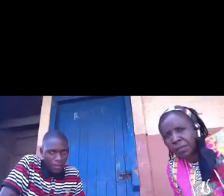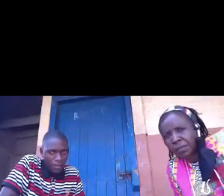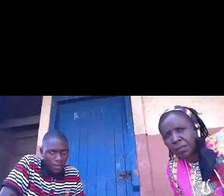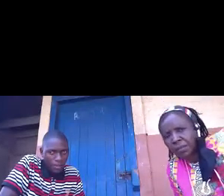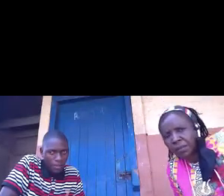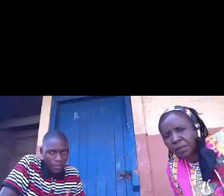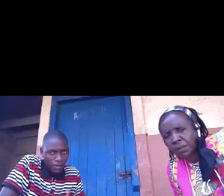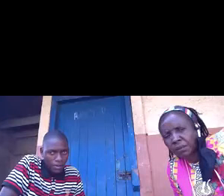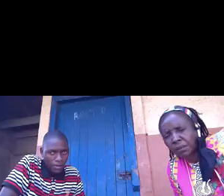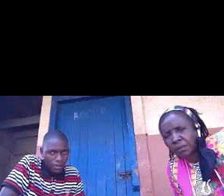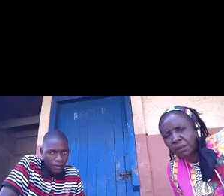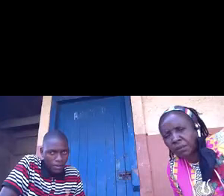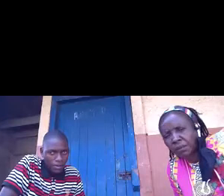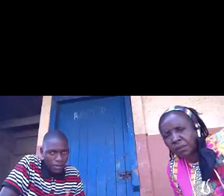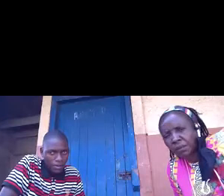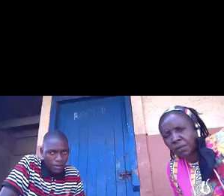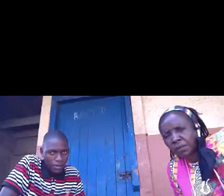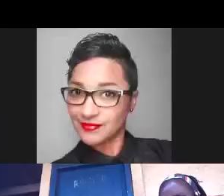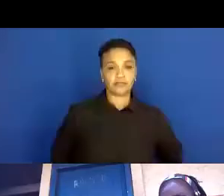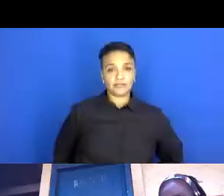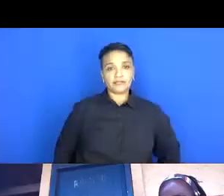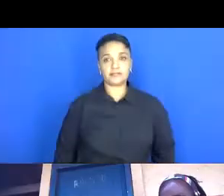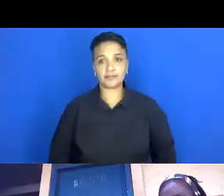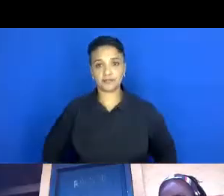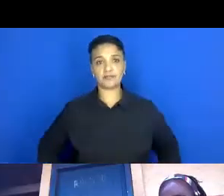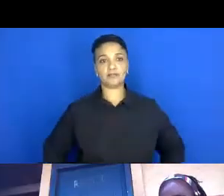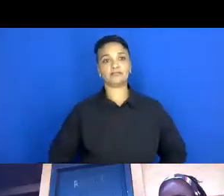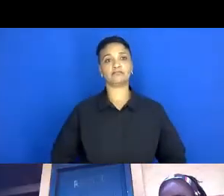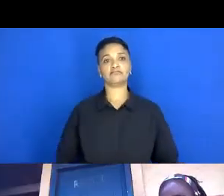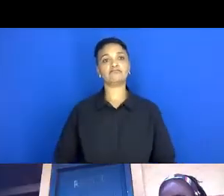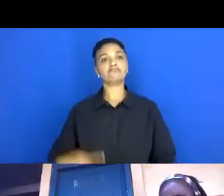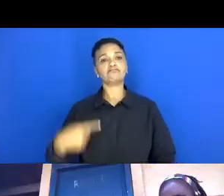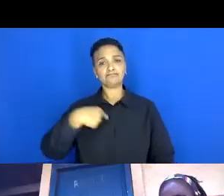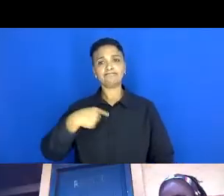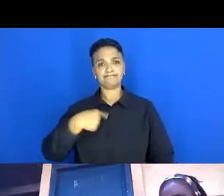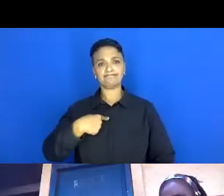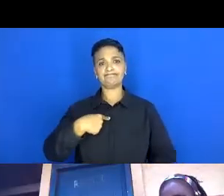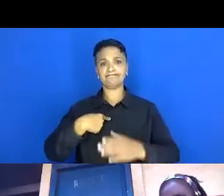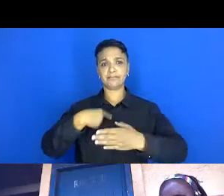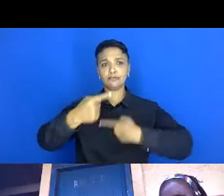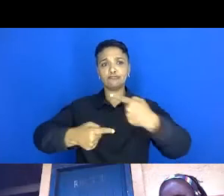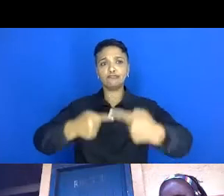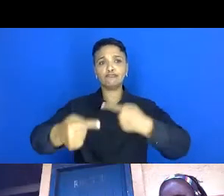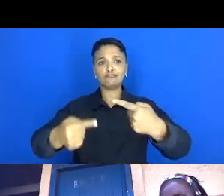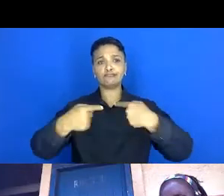of other people with disabilities i was not alone because i faced the same barriers for inequality